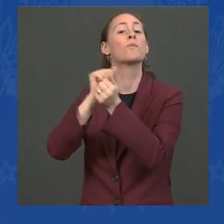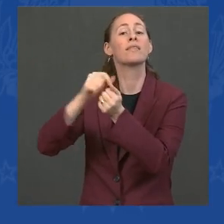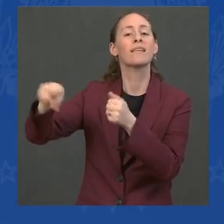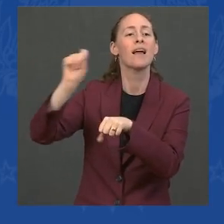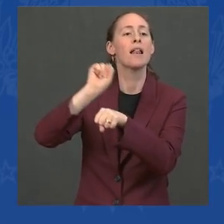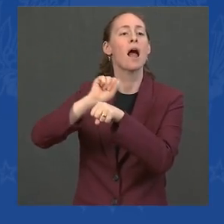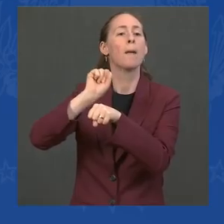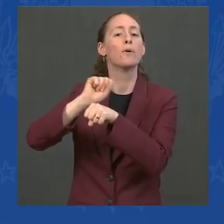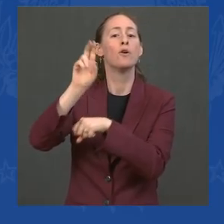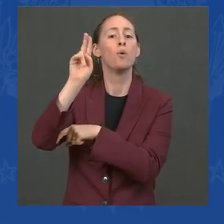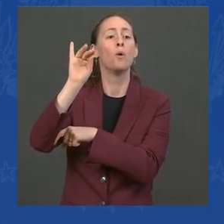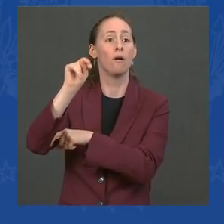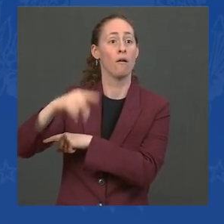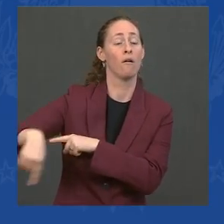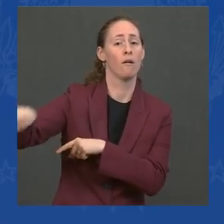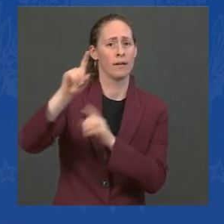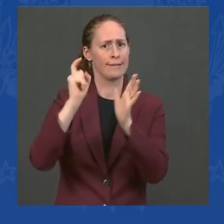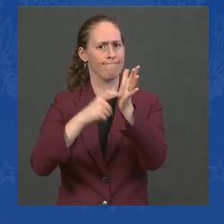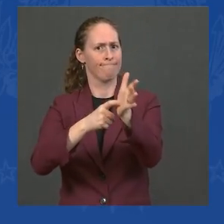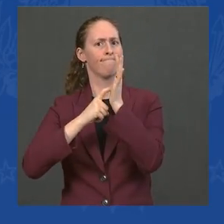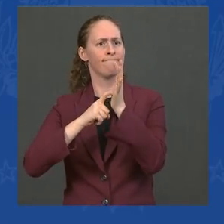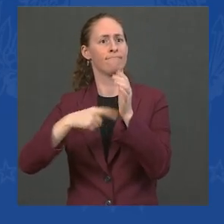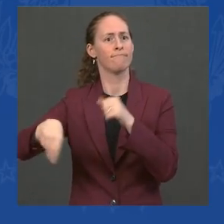who care for our veterans and for our most vulnerable.